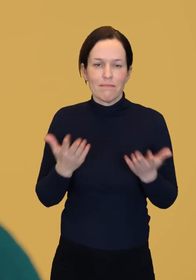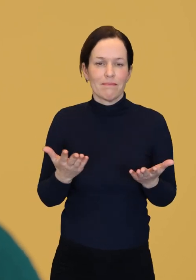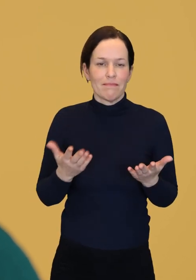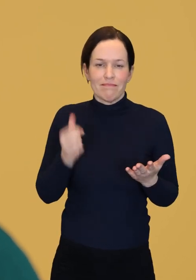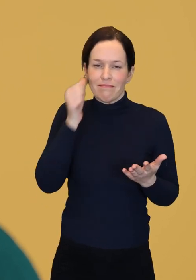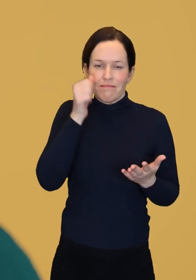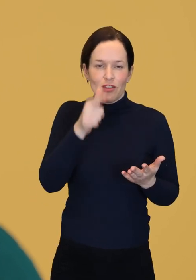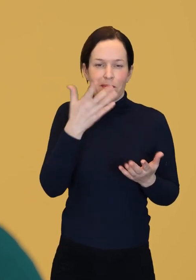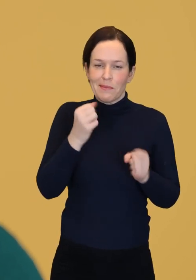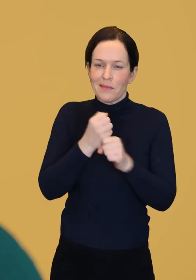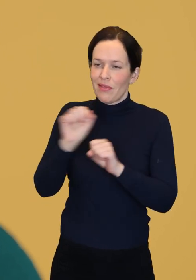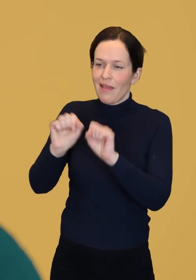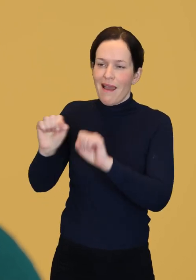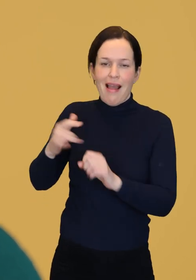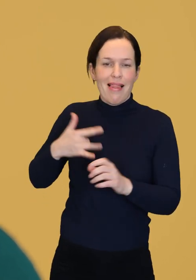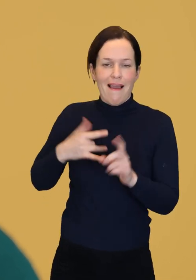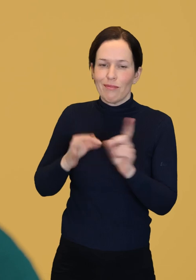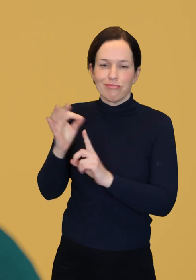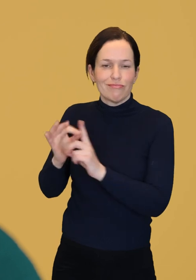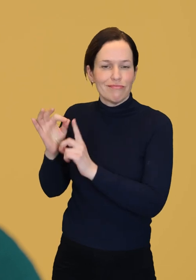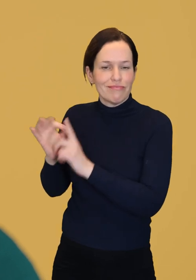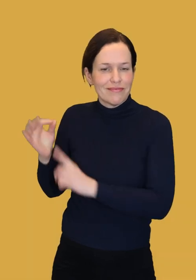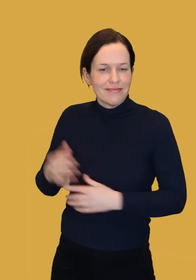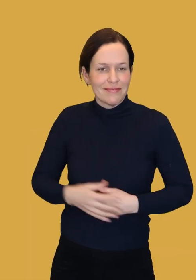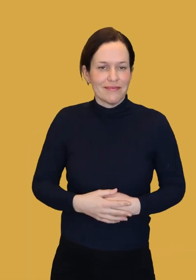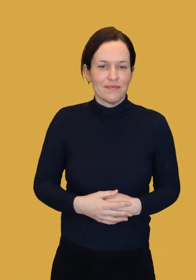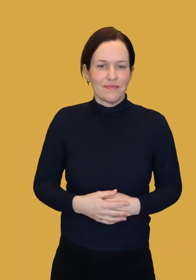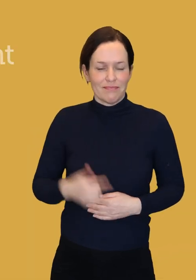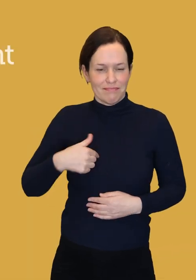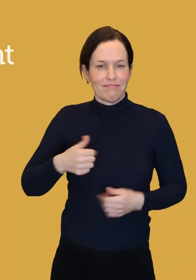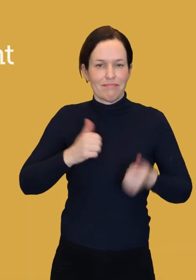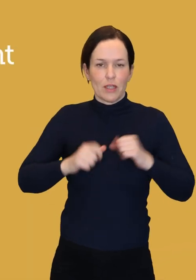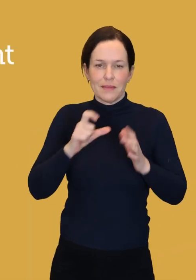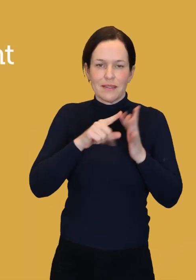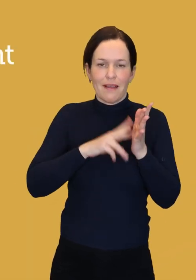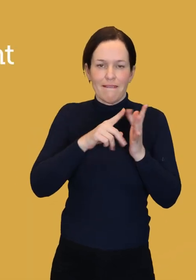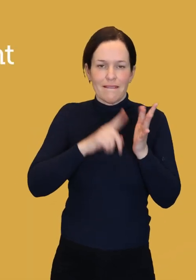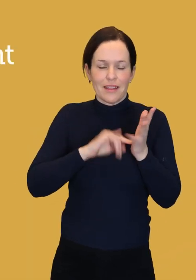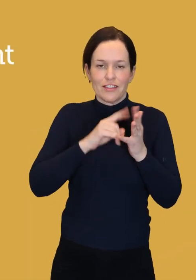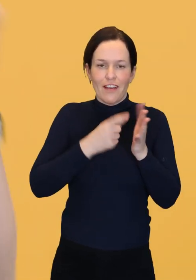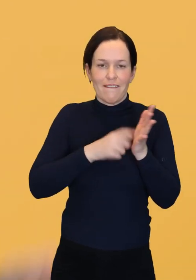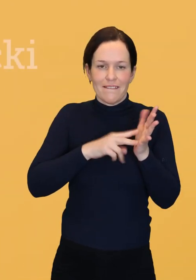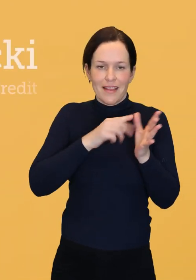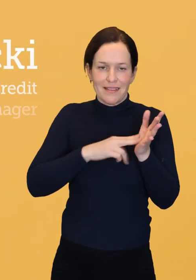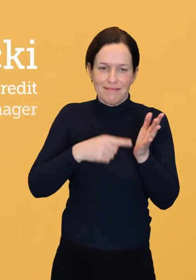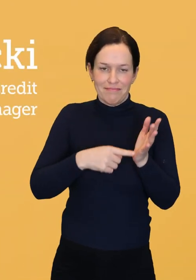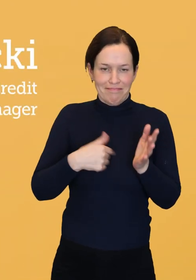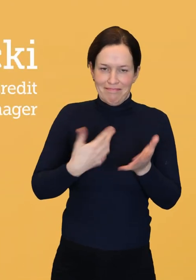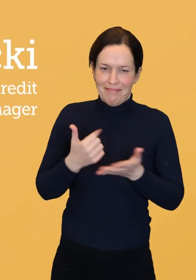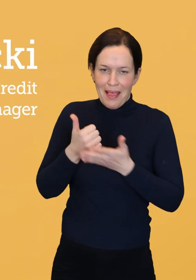and know that you've truly made a difference to so many people's lives. Vicki: I'm proud to be a Civil Servant. Being able to help people,